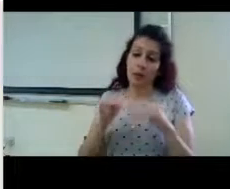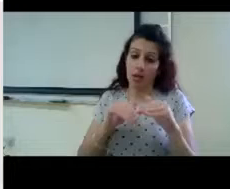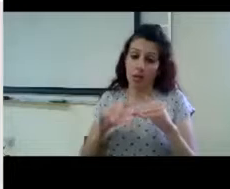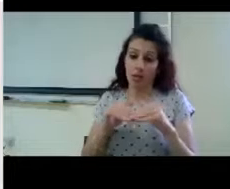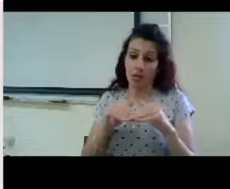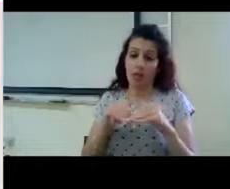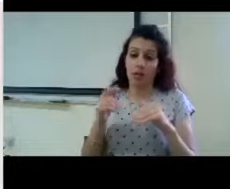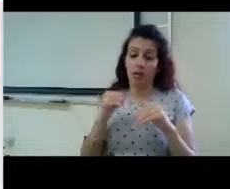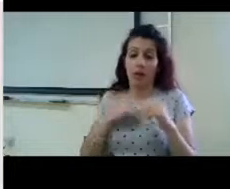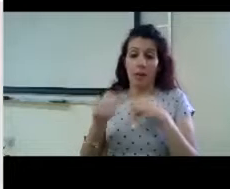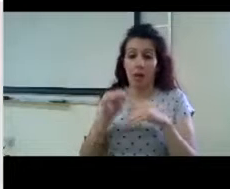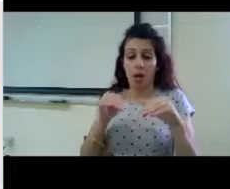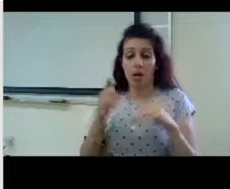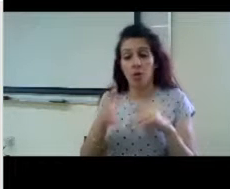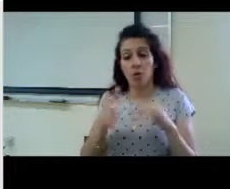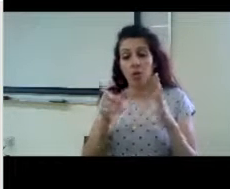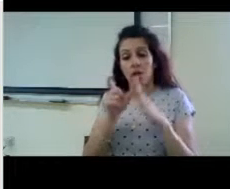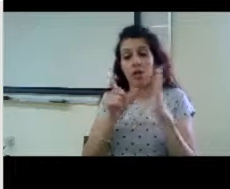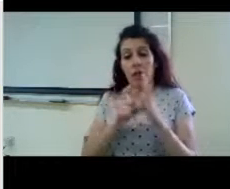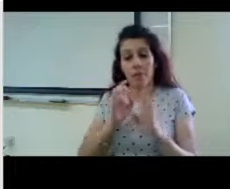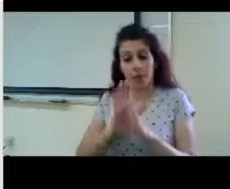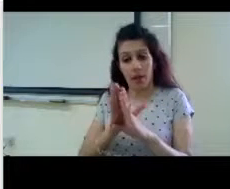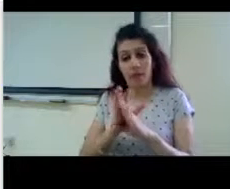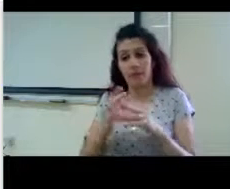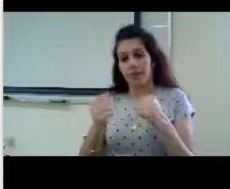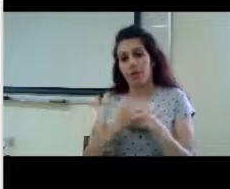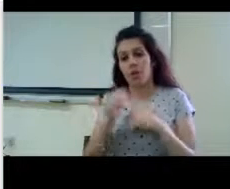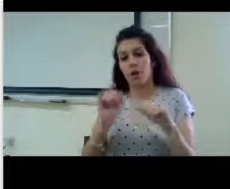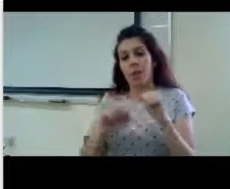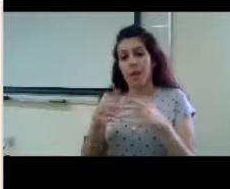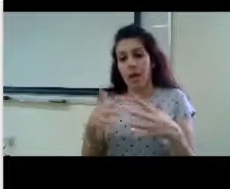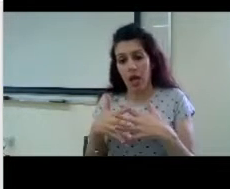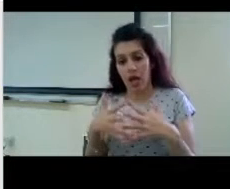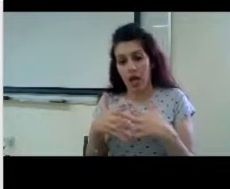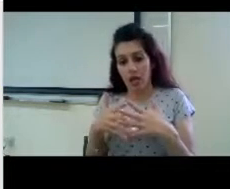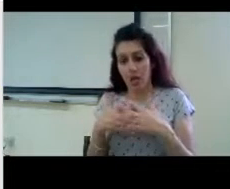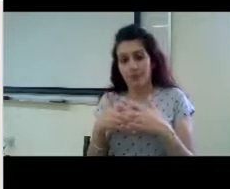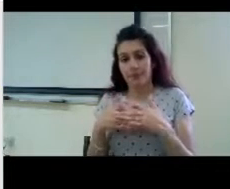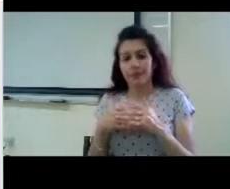to do literally take the materials from house to house collecting Braille